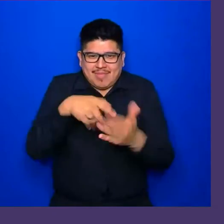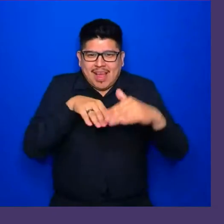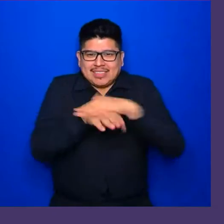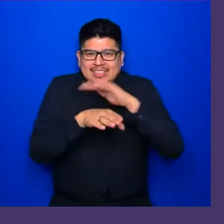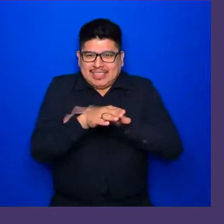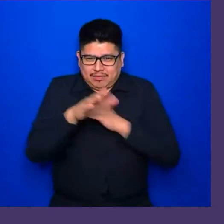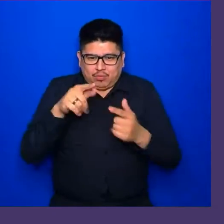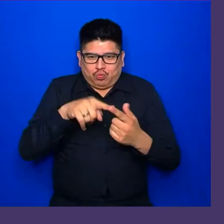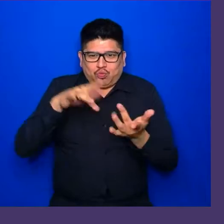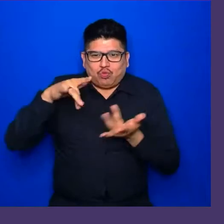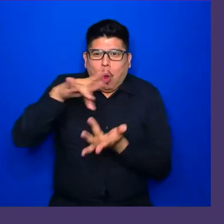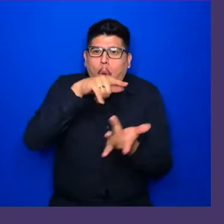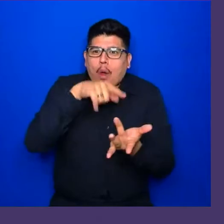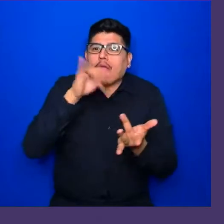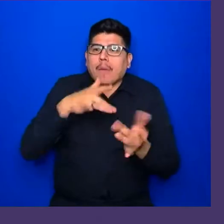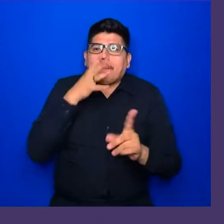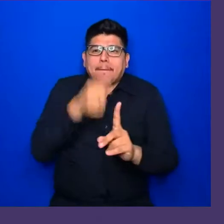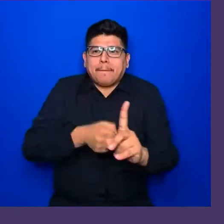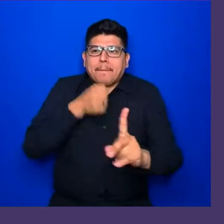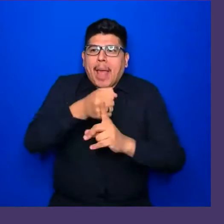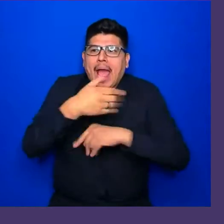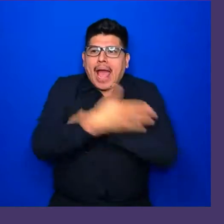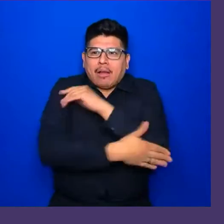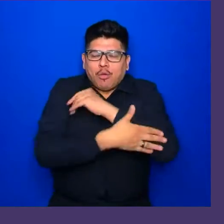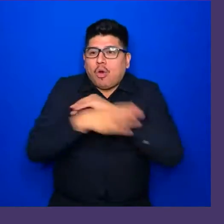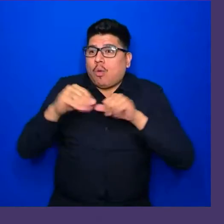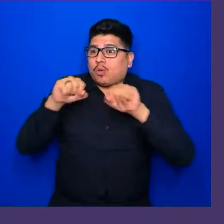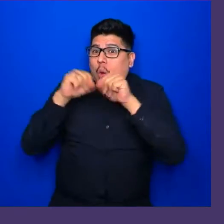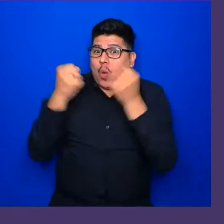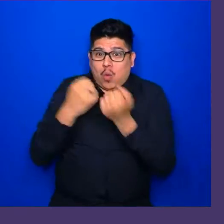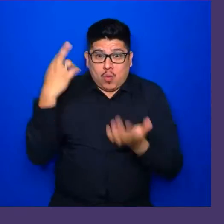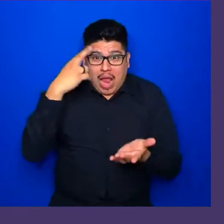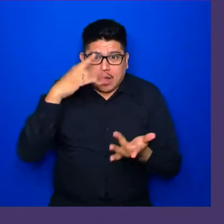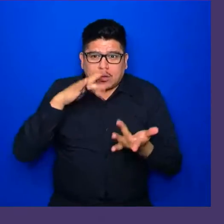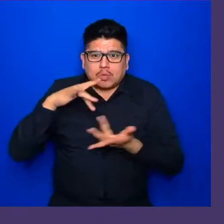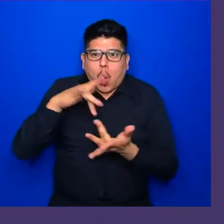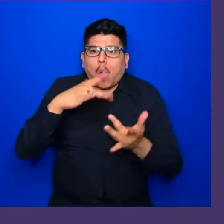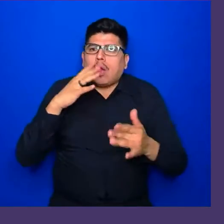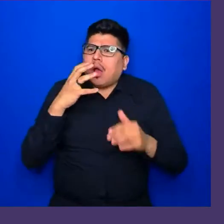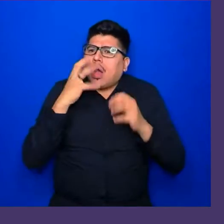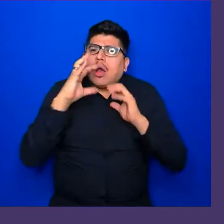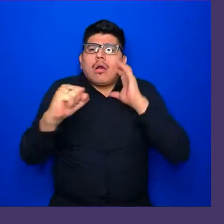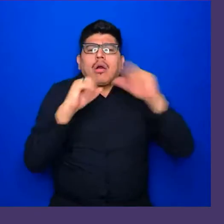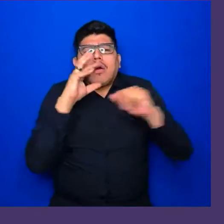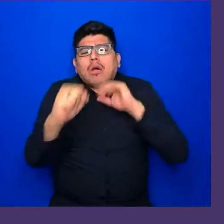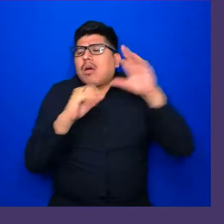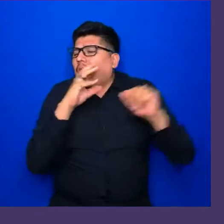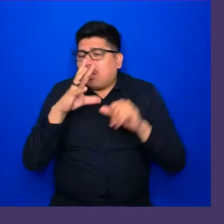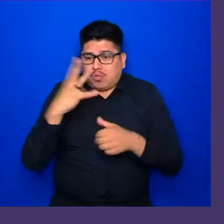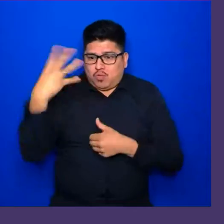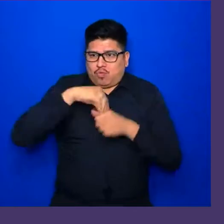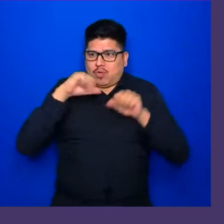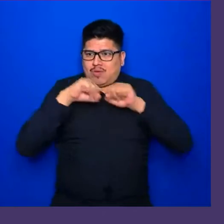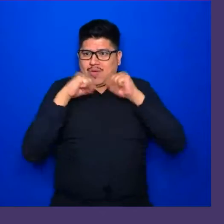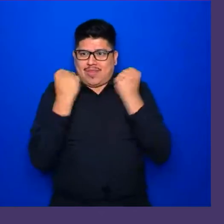tourism hits every single segment within our society. If you bring accessibility to the table, not only is it going to open up